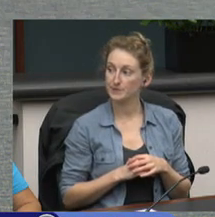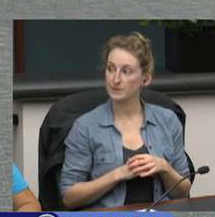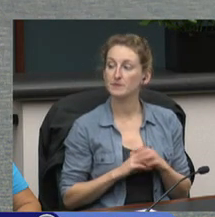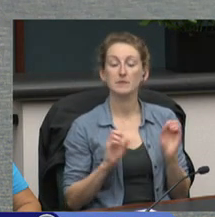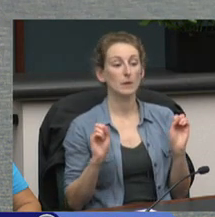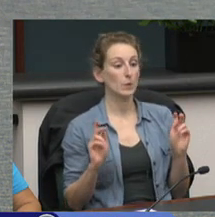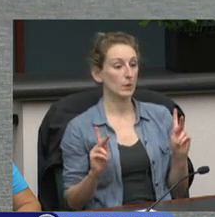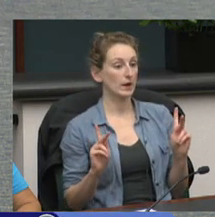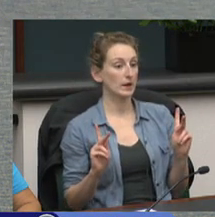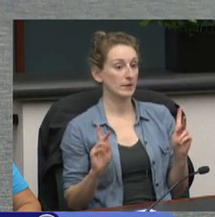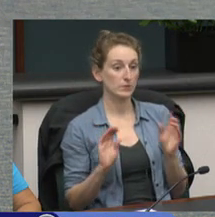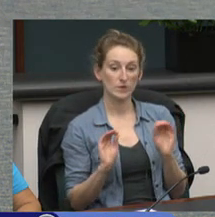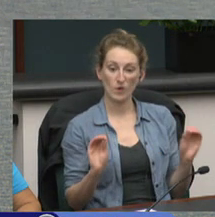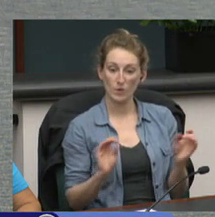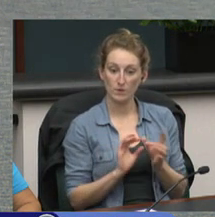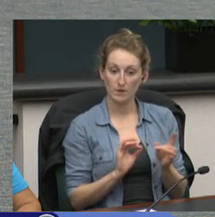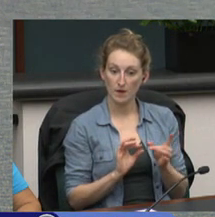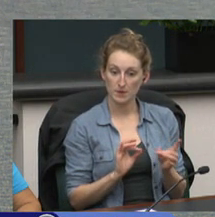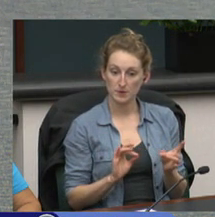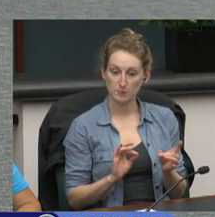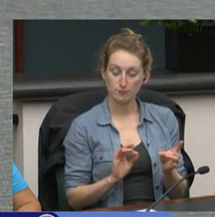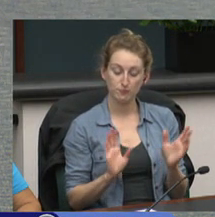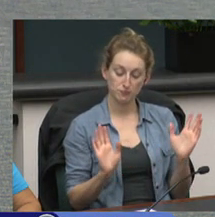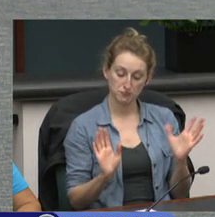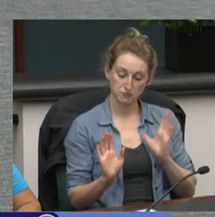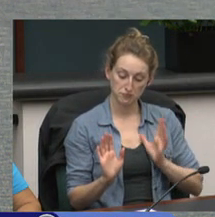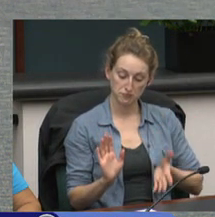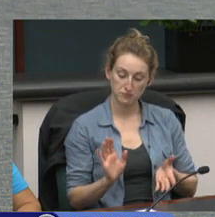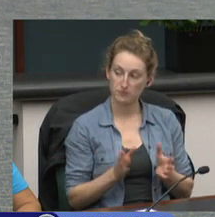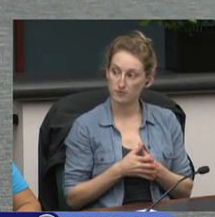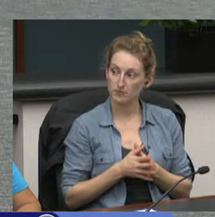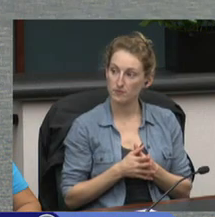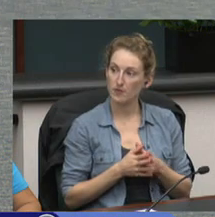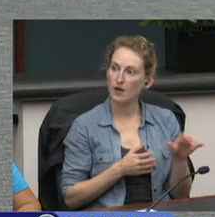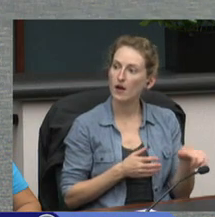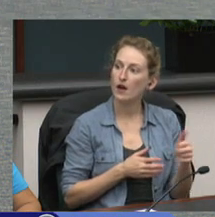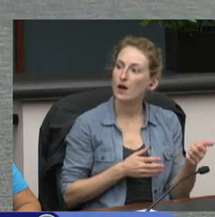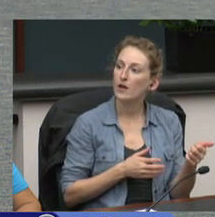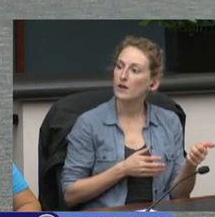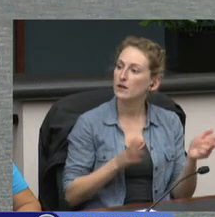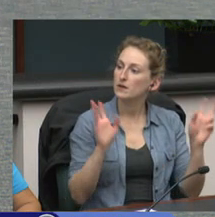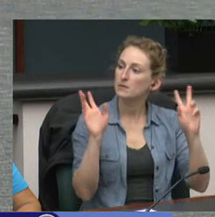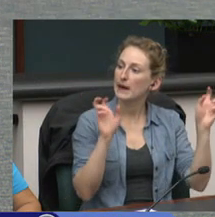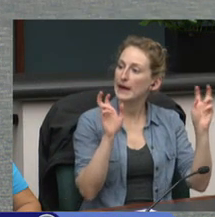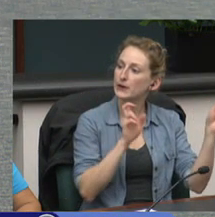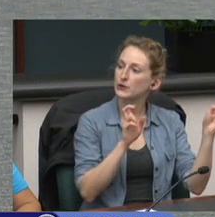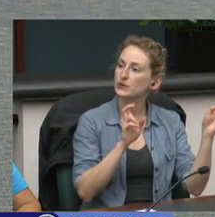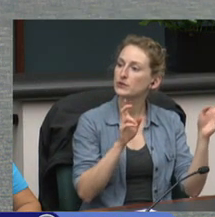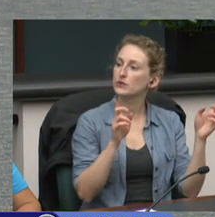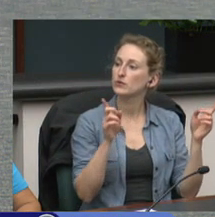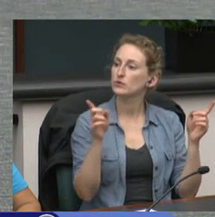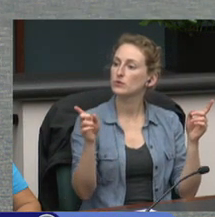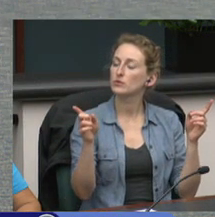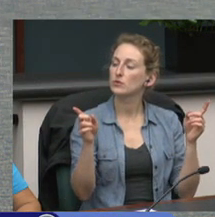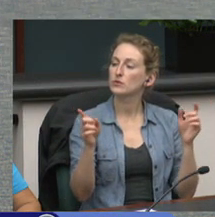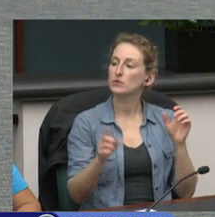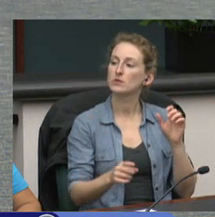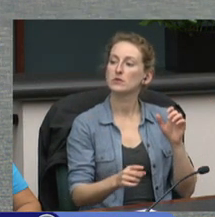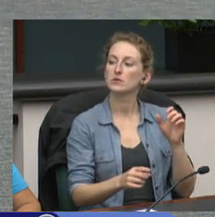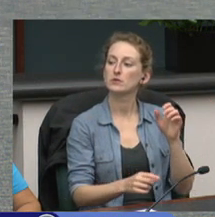that will do we have any other matters mr. shermin to cover it this evening